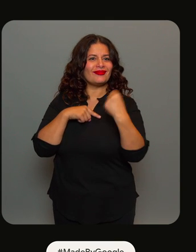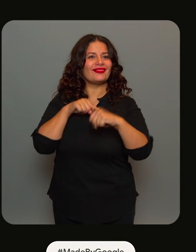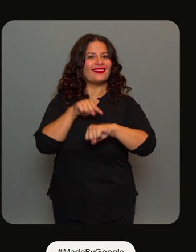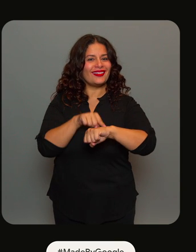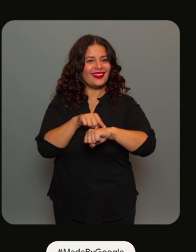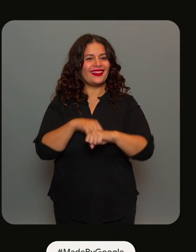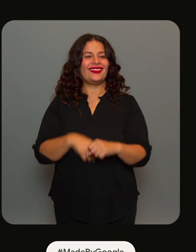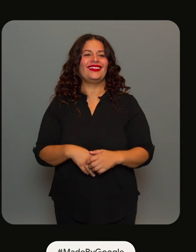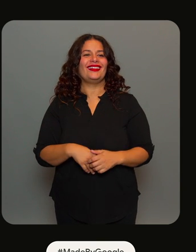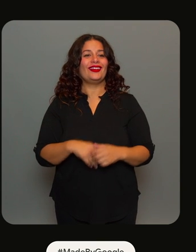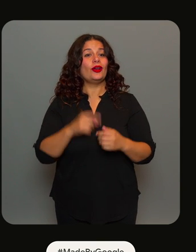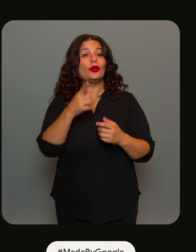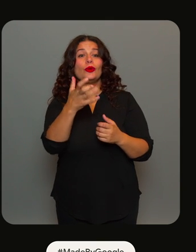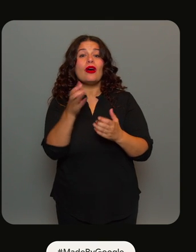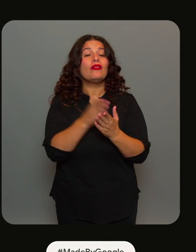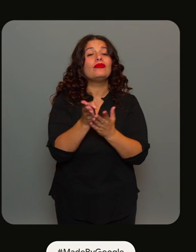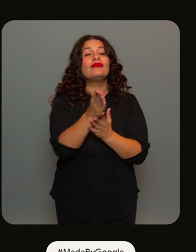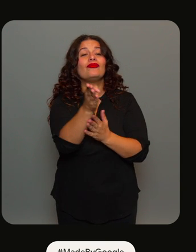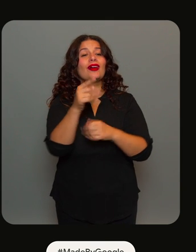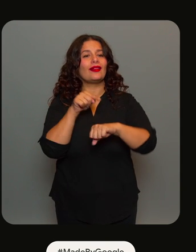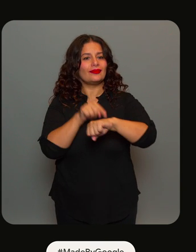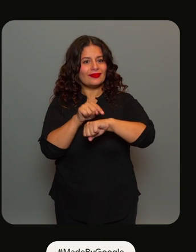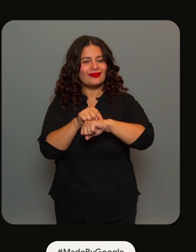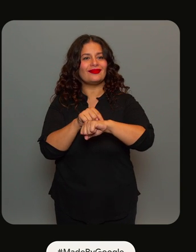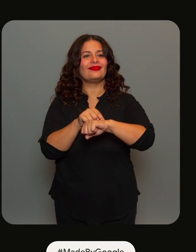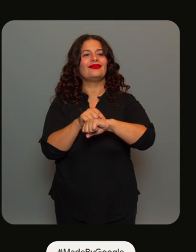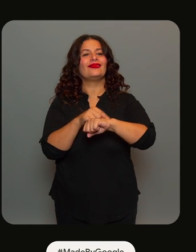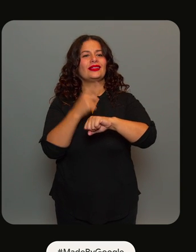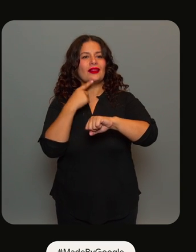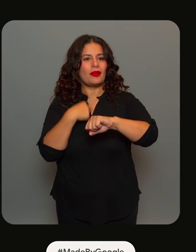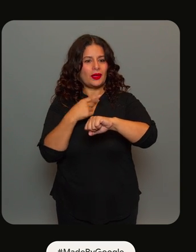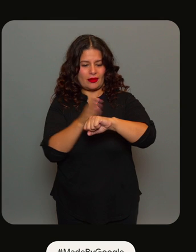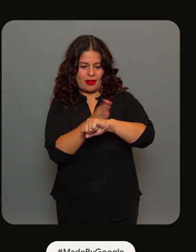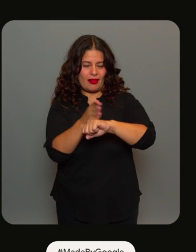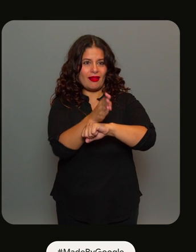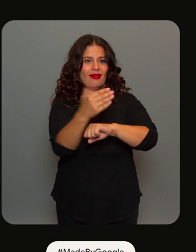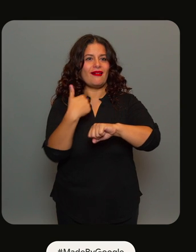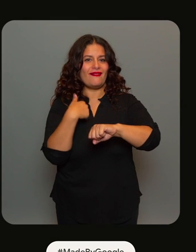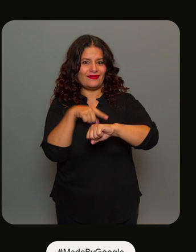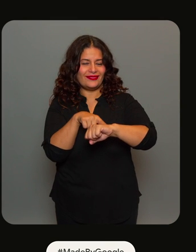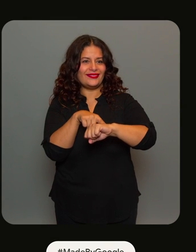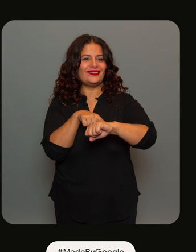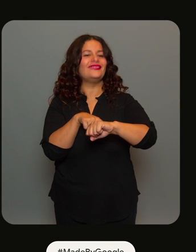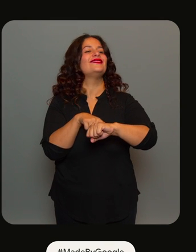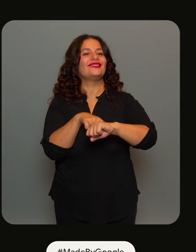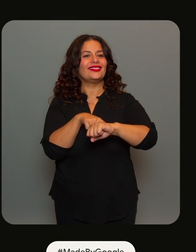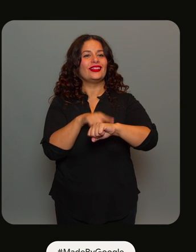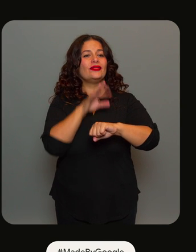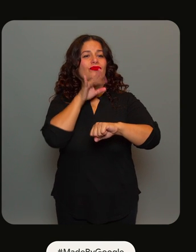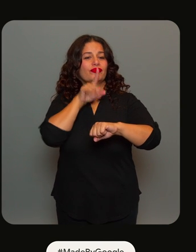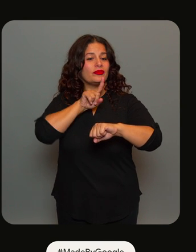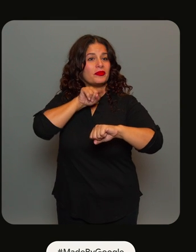Get turn-by-turn directions directly on your watch with Google Maps. And with Google Assistant, you can use your voice to do quick